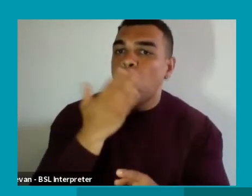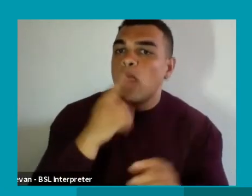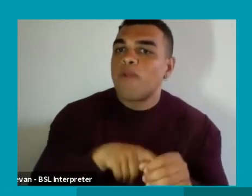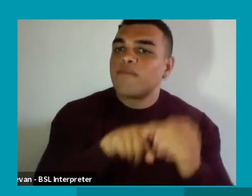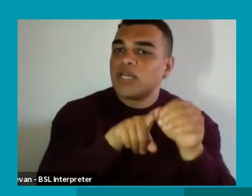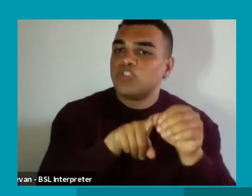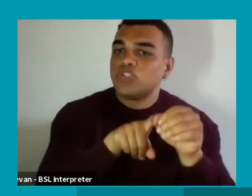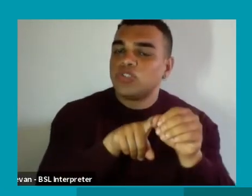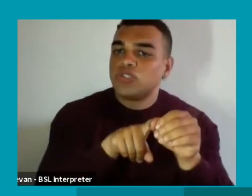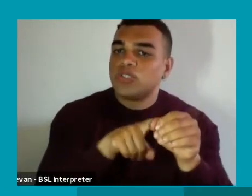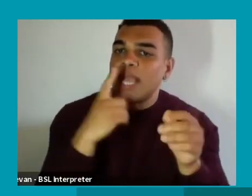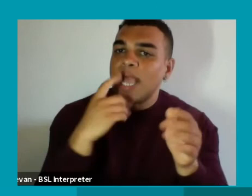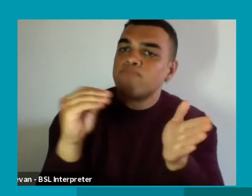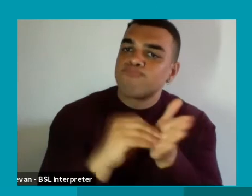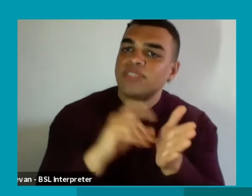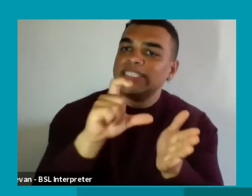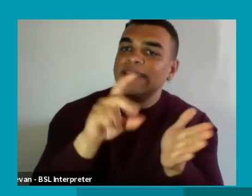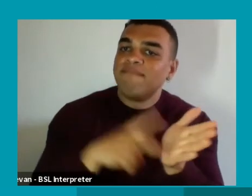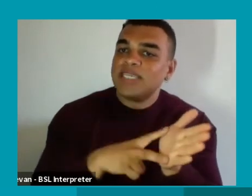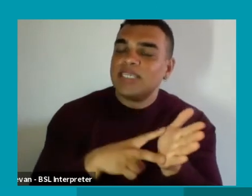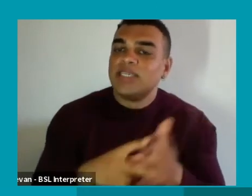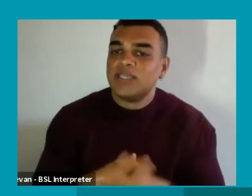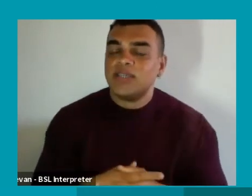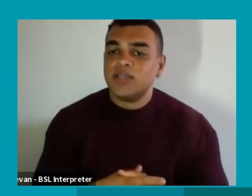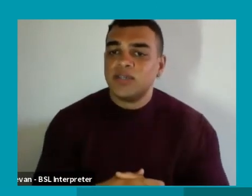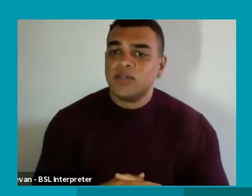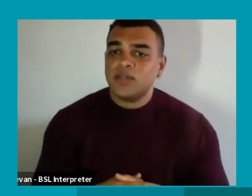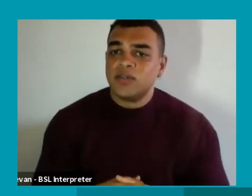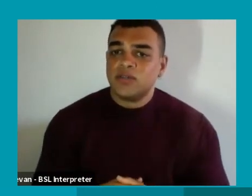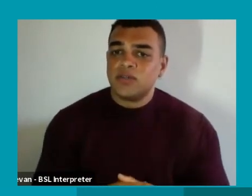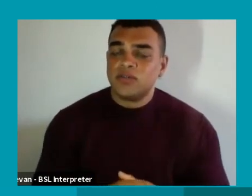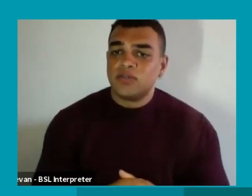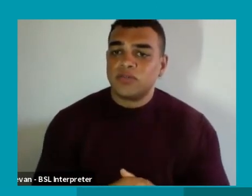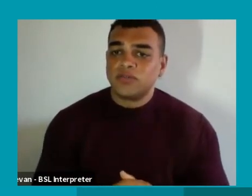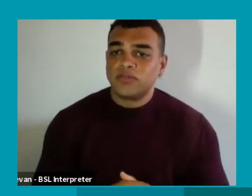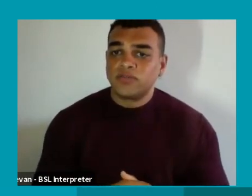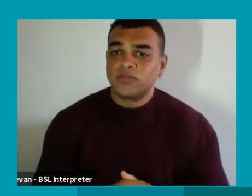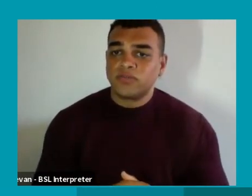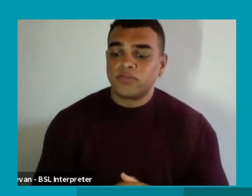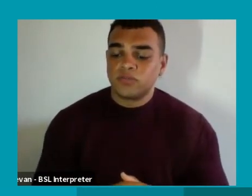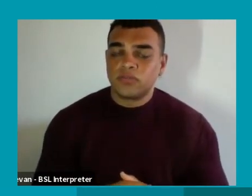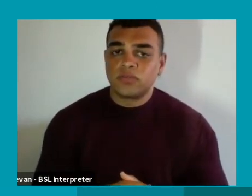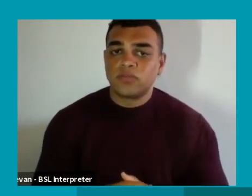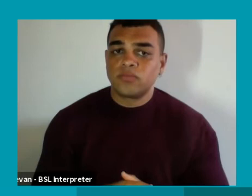no, Tammy that's perfect. Good stuff. And so then we also have the biggest problem deaf people face today is telephone.